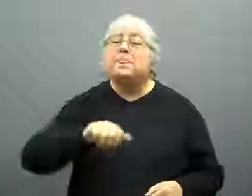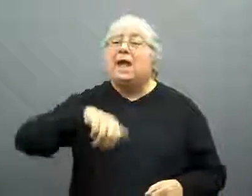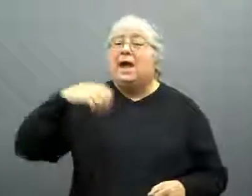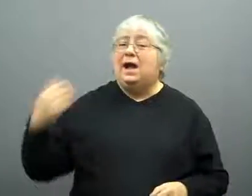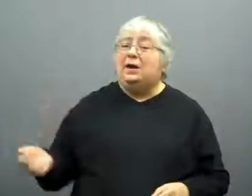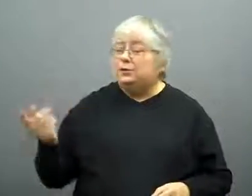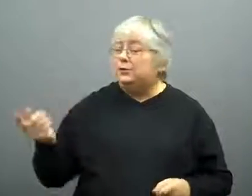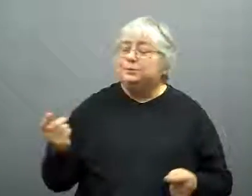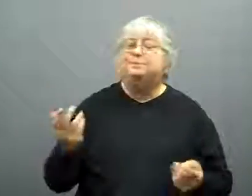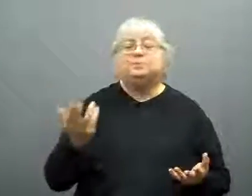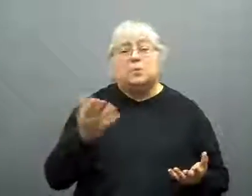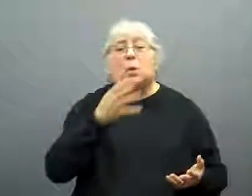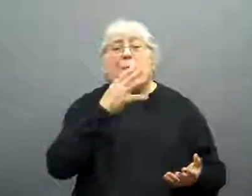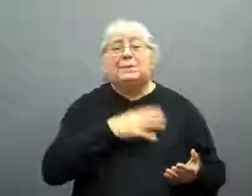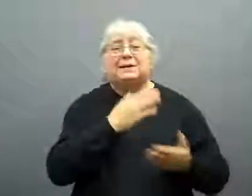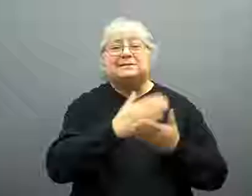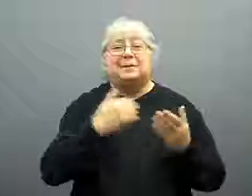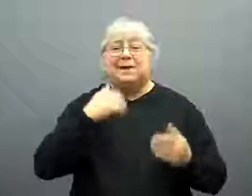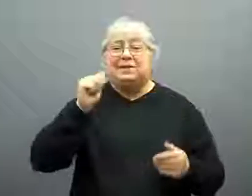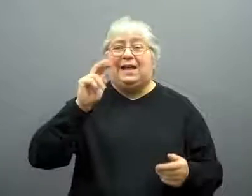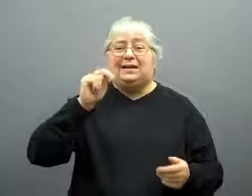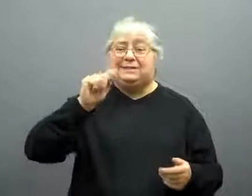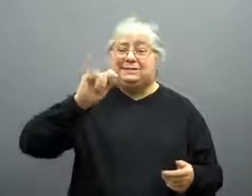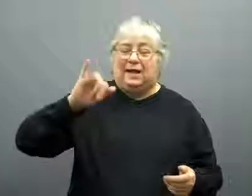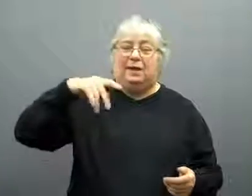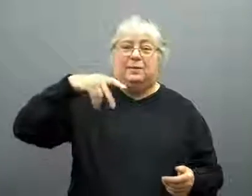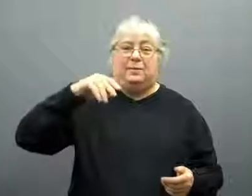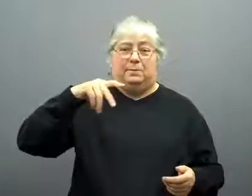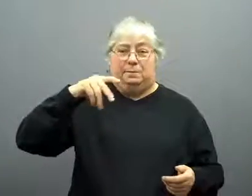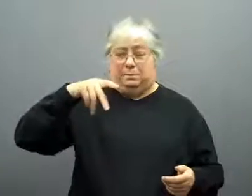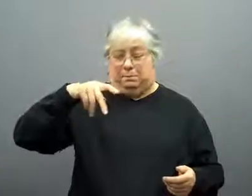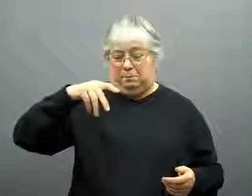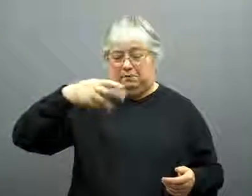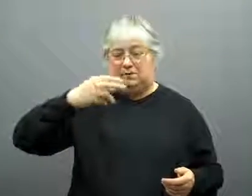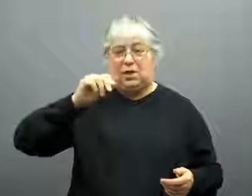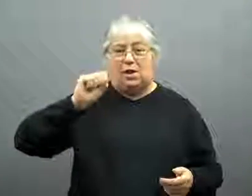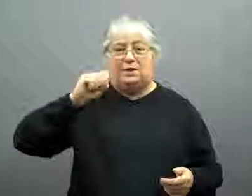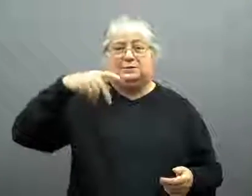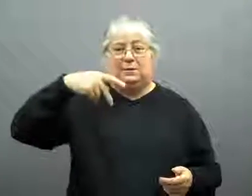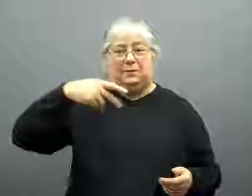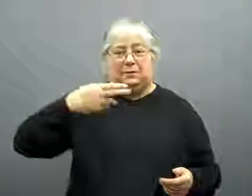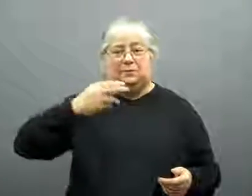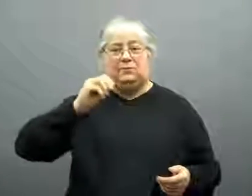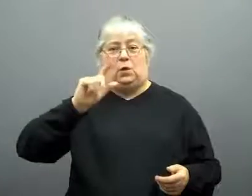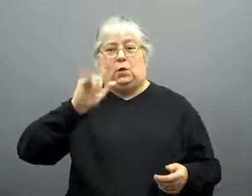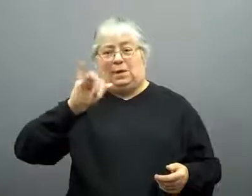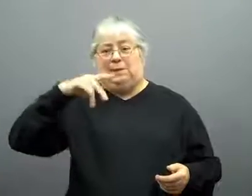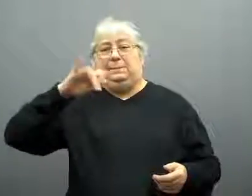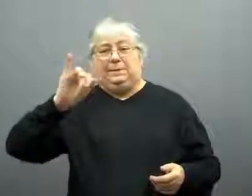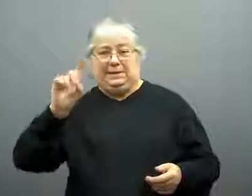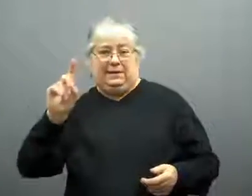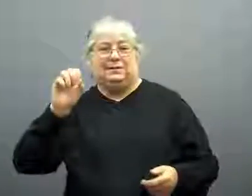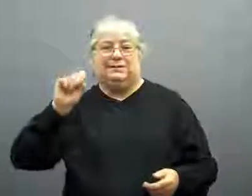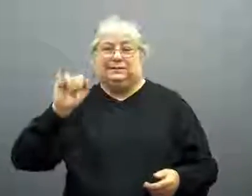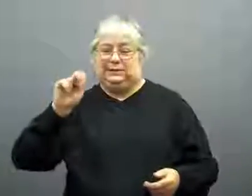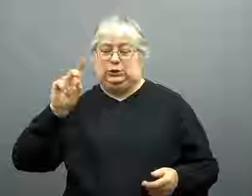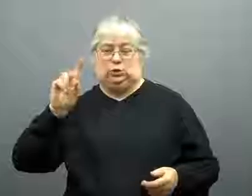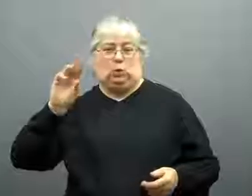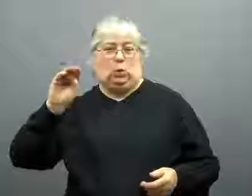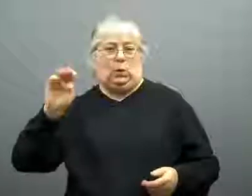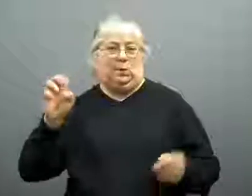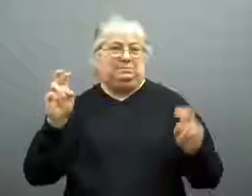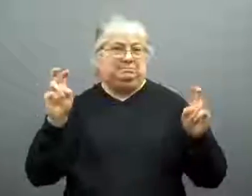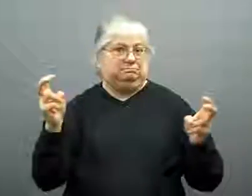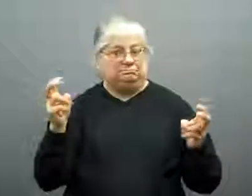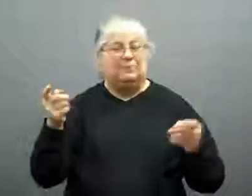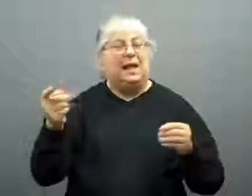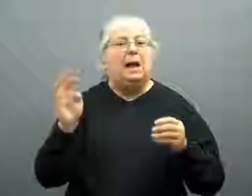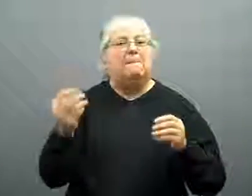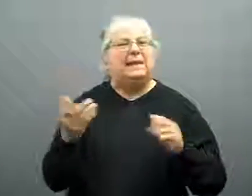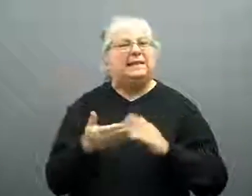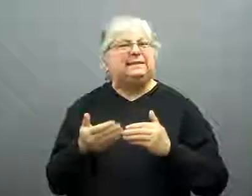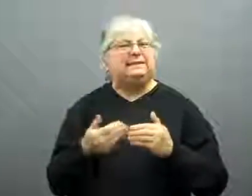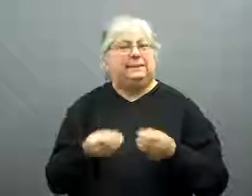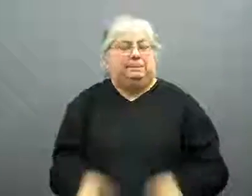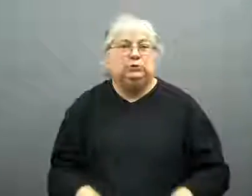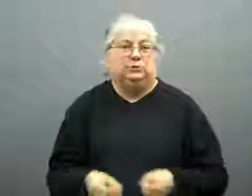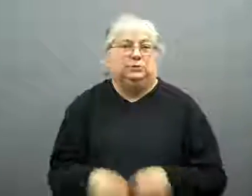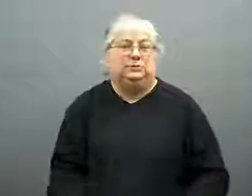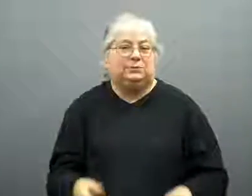Some women have something called antiphospholipid syndrome.